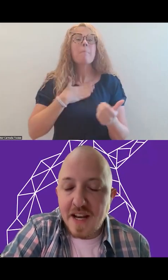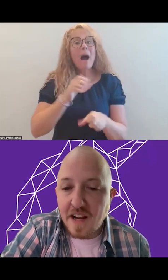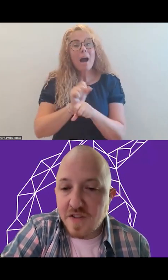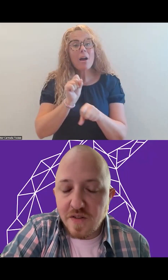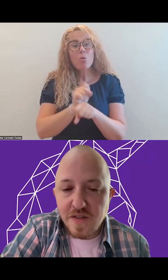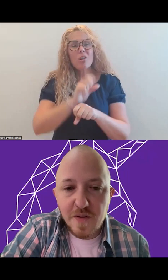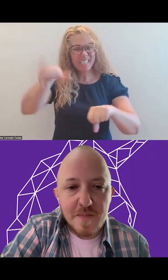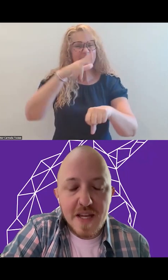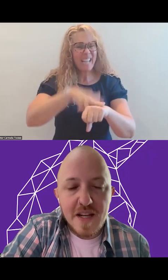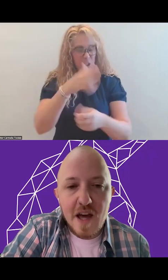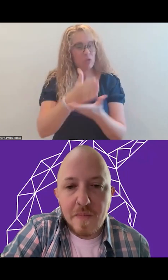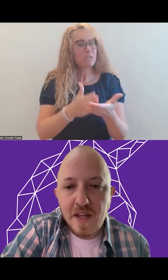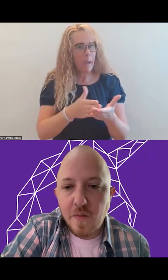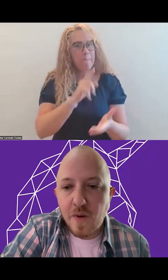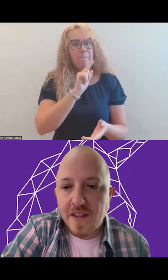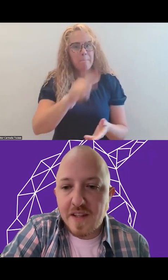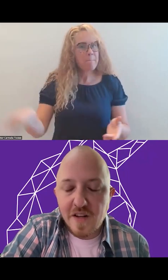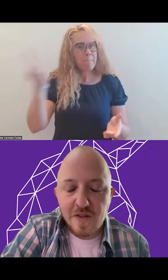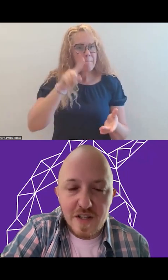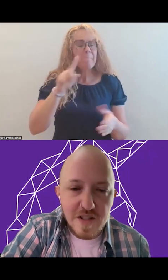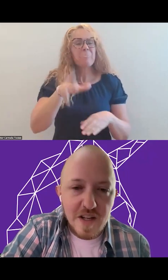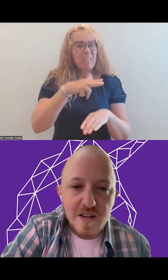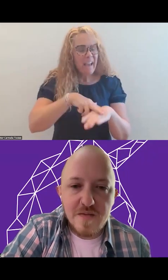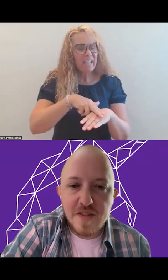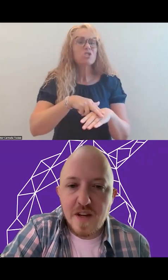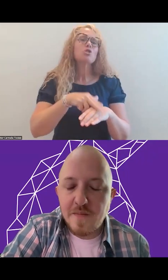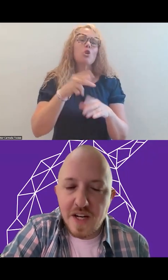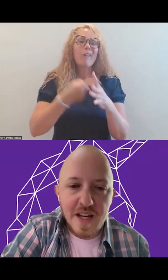NATIONAL SO IT IS WORKING WITH NATIONAL INITIATIVES AND TRAINING